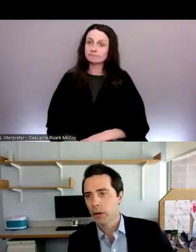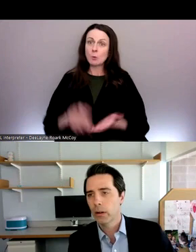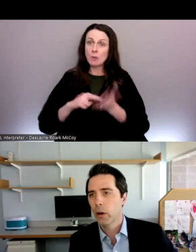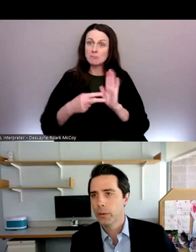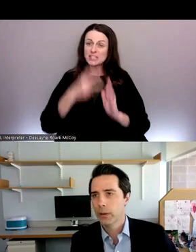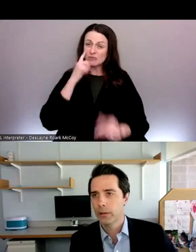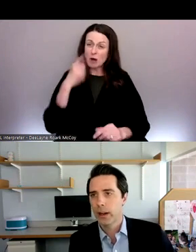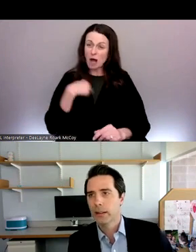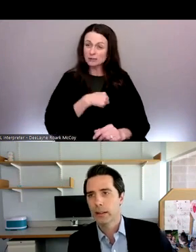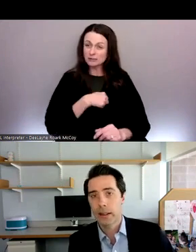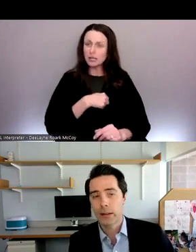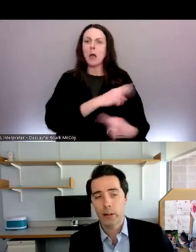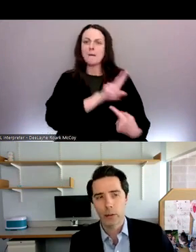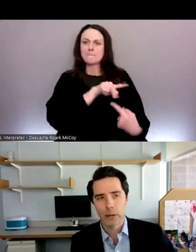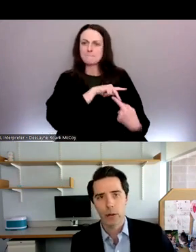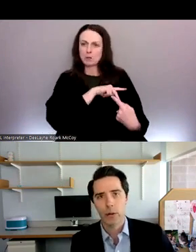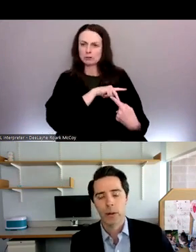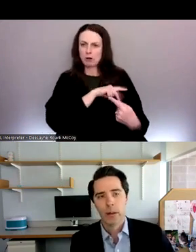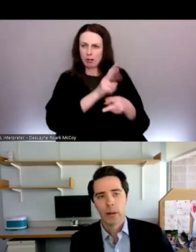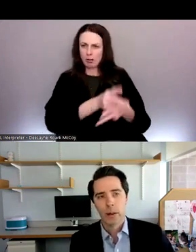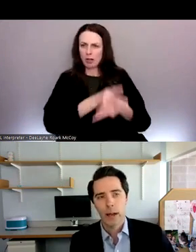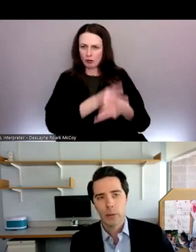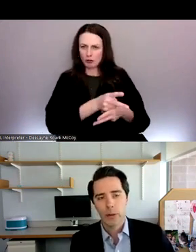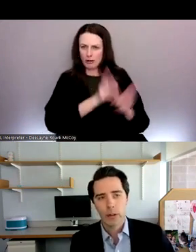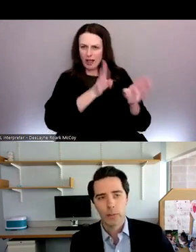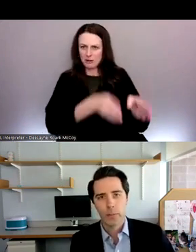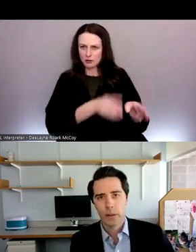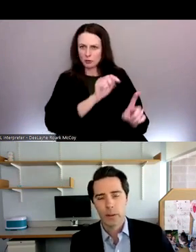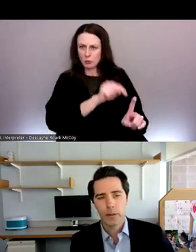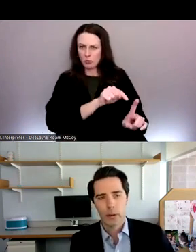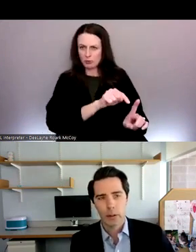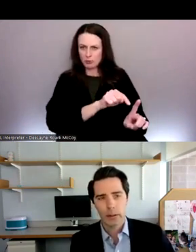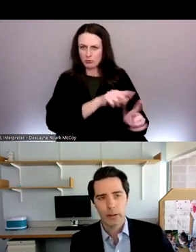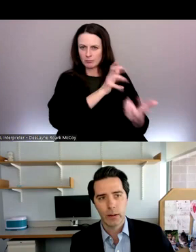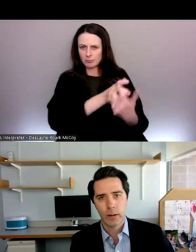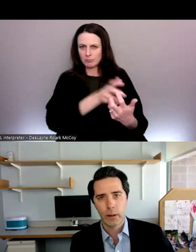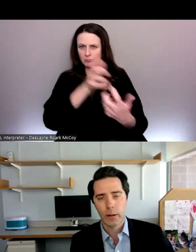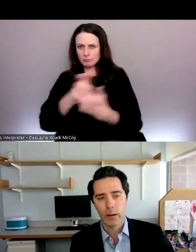we all hope to provide to individuals so